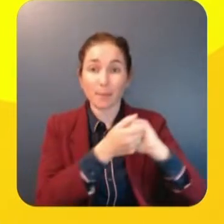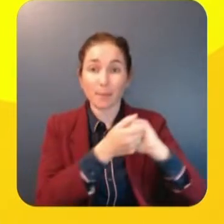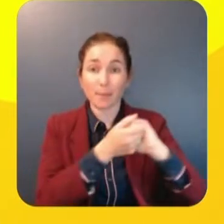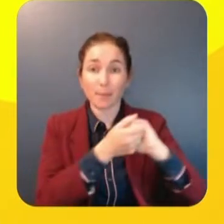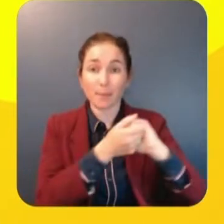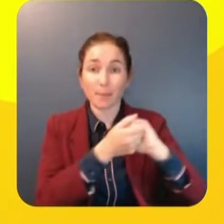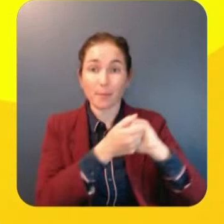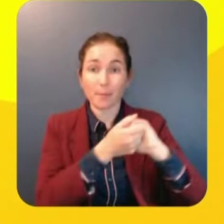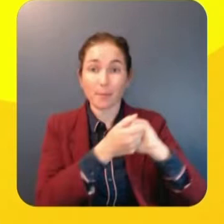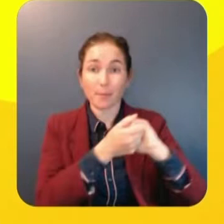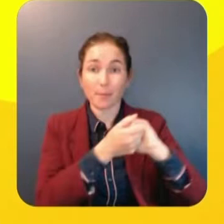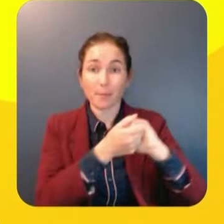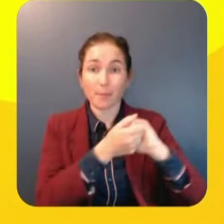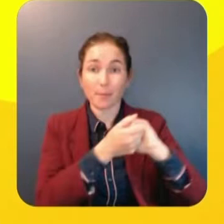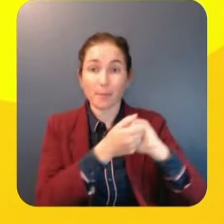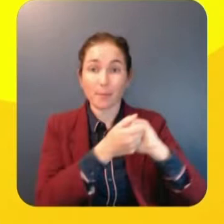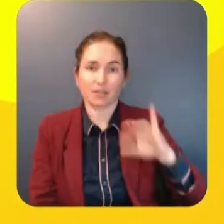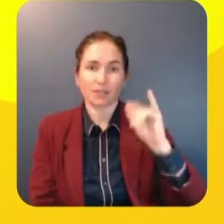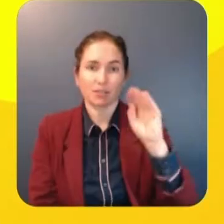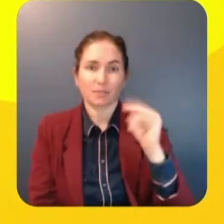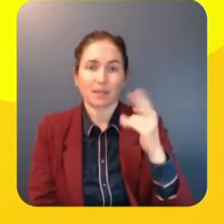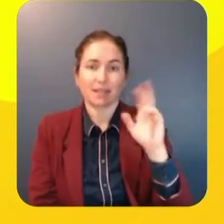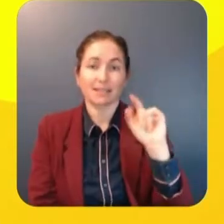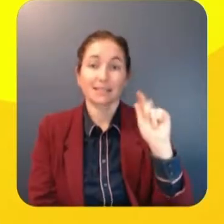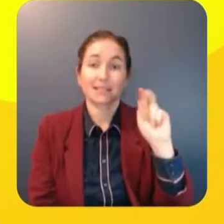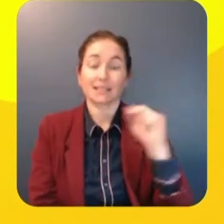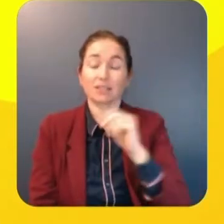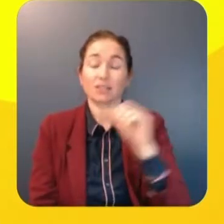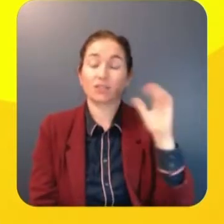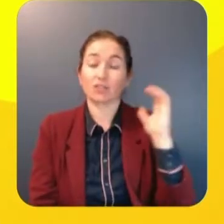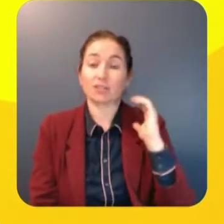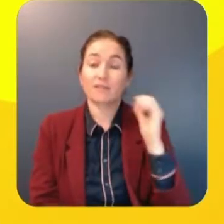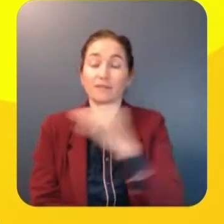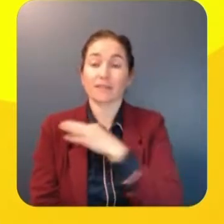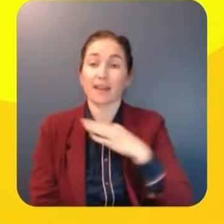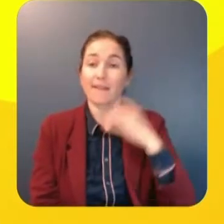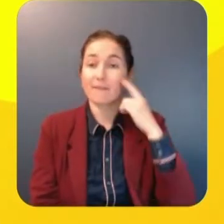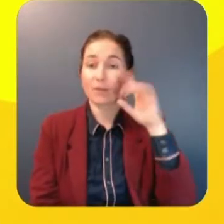My name is Jim Heighington I'm chief of staff for DEI at Google and I will be the moderator today.